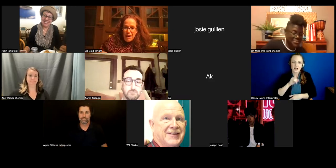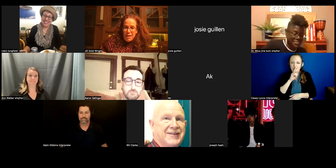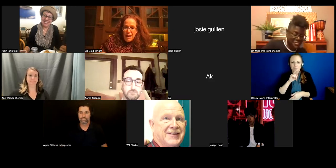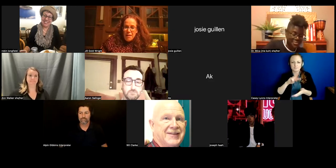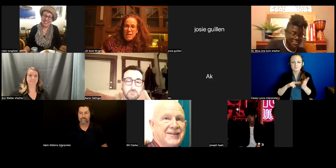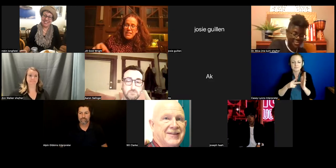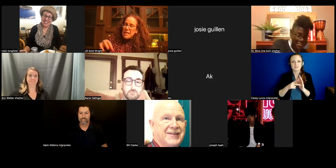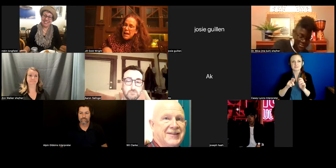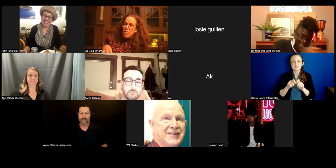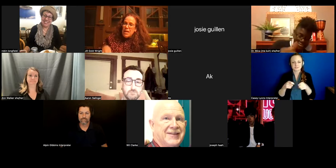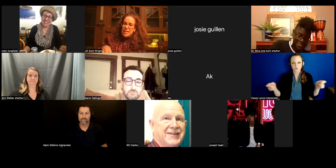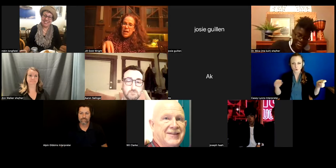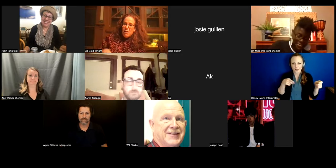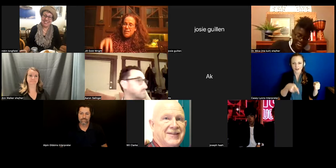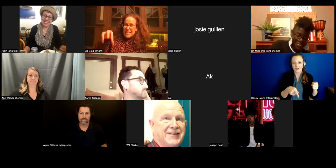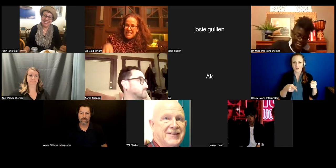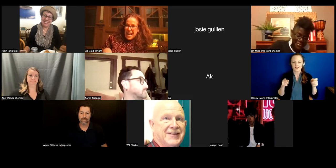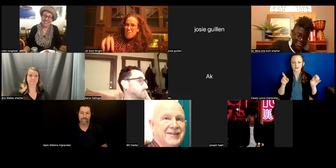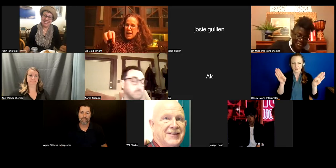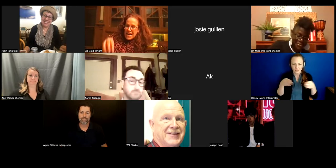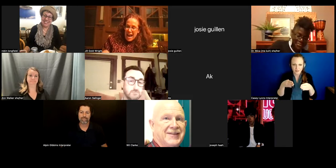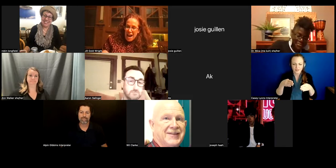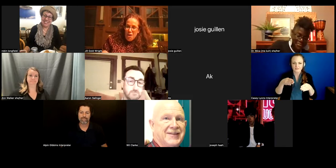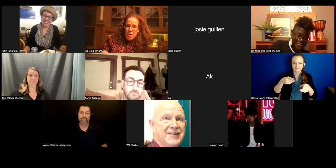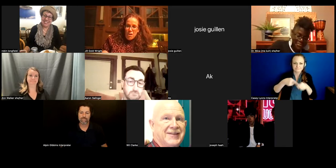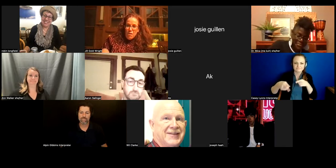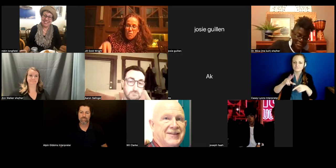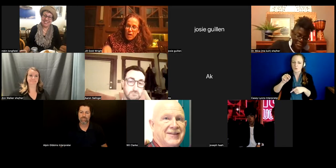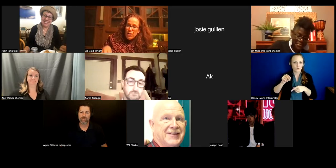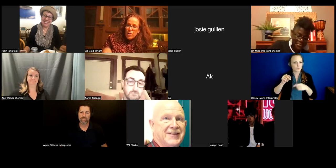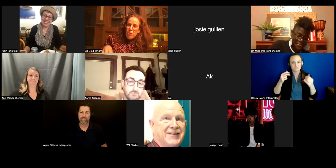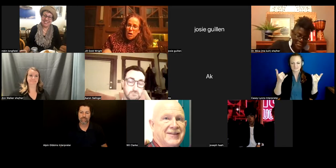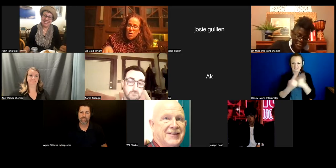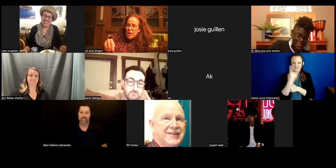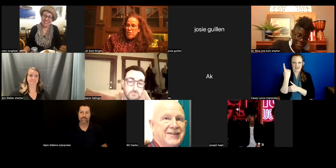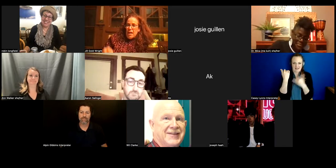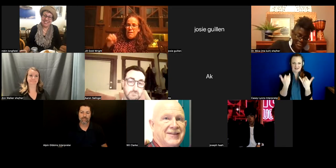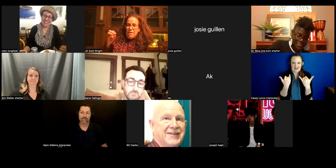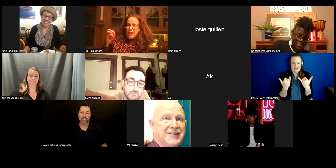20:15:19 It means the narrowness of today right now where you are in your life.